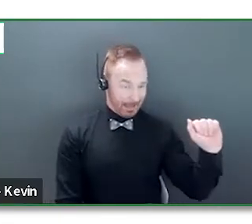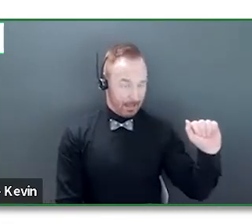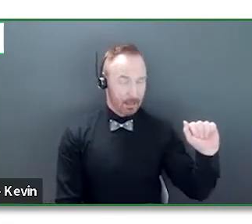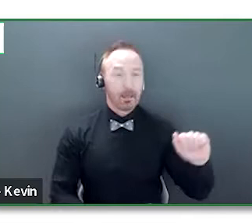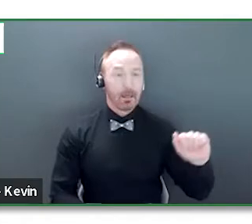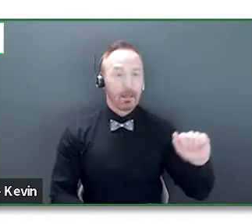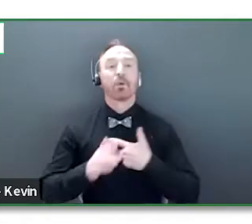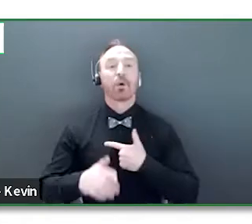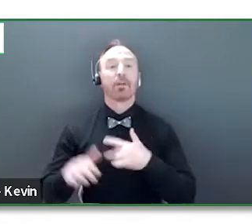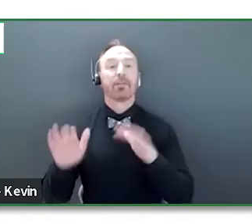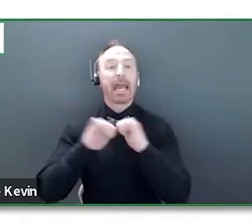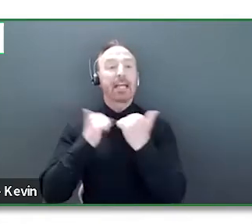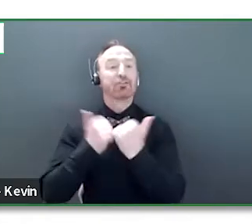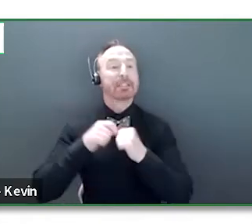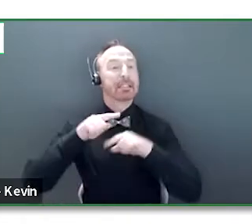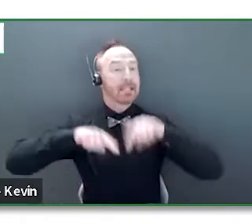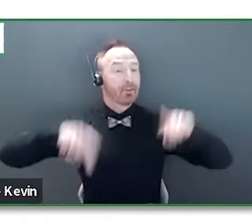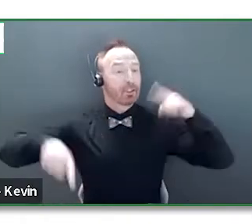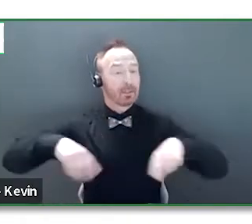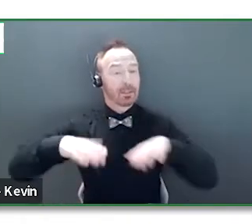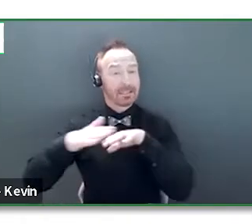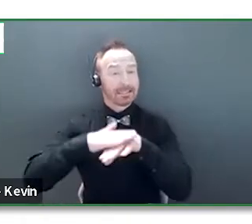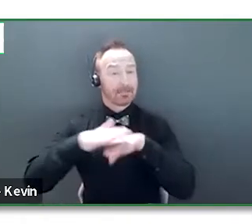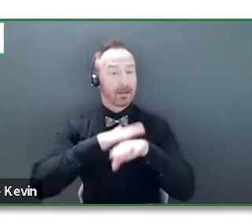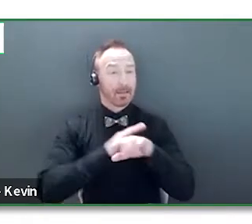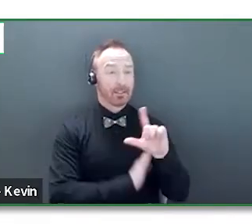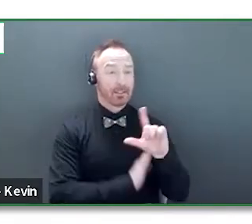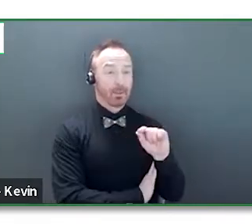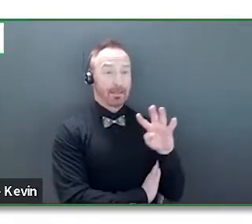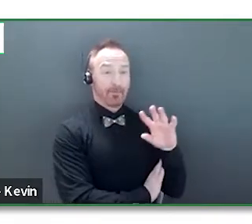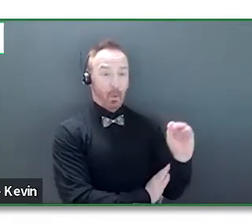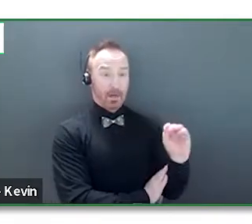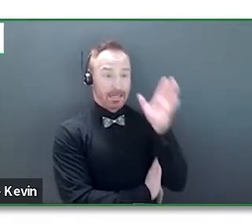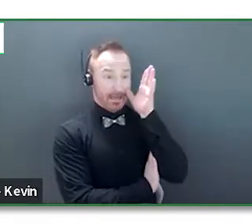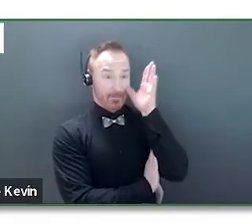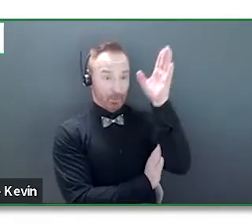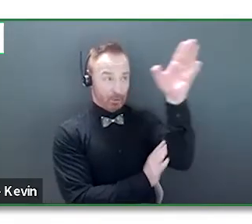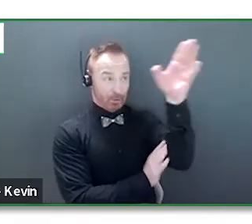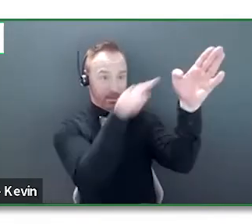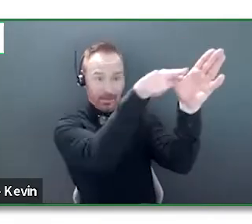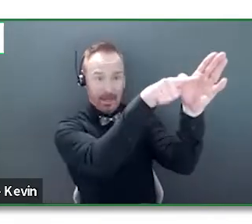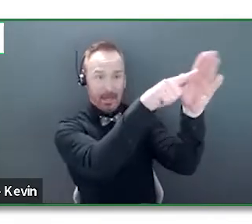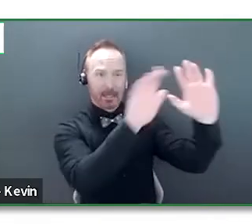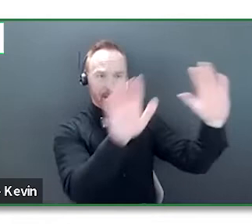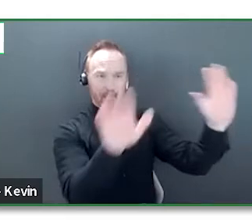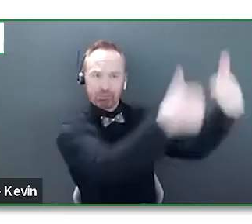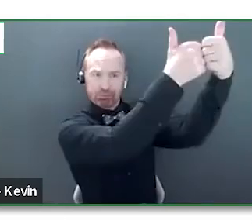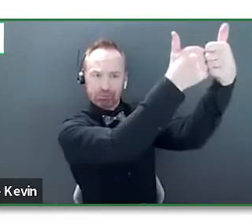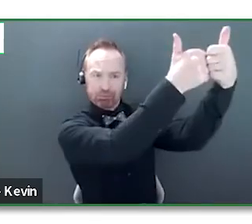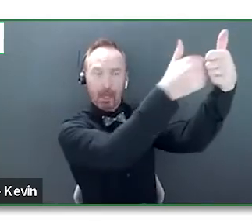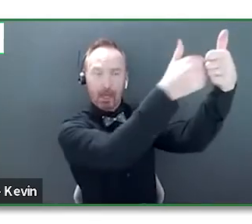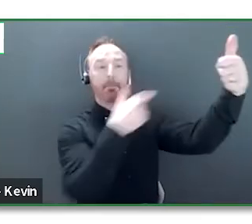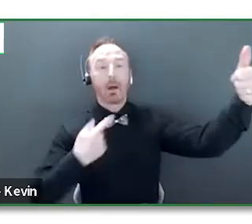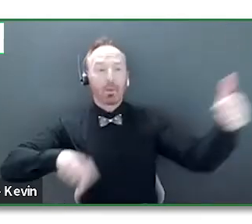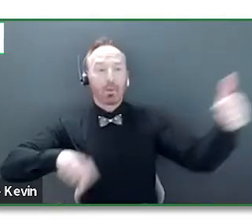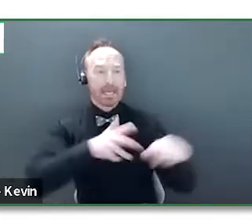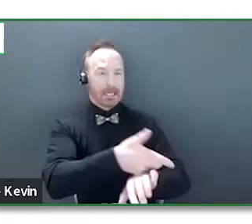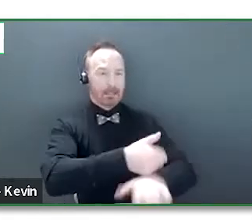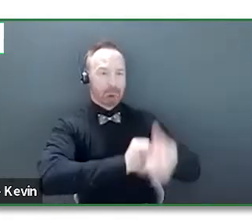accessible by 2040 will be a challenge but a challenge that we want to take on. Um dealing with the